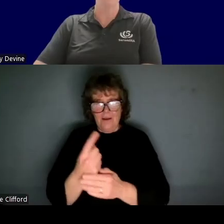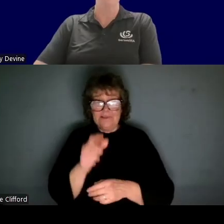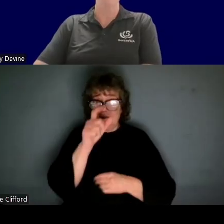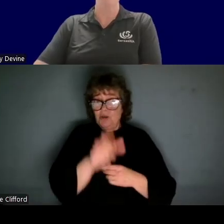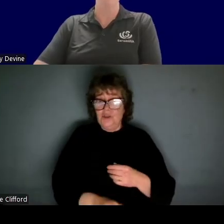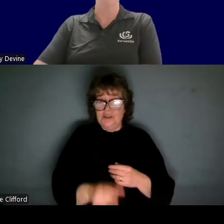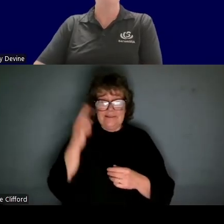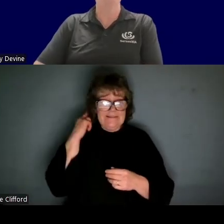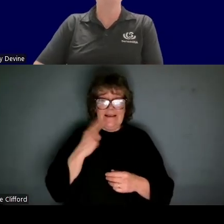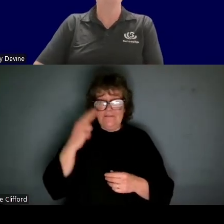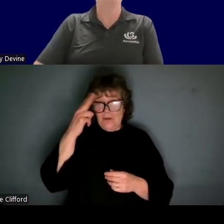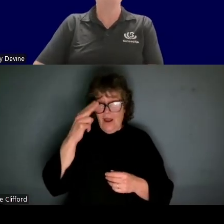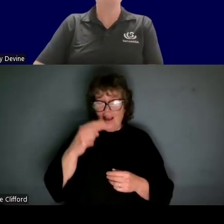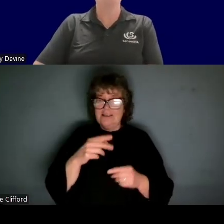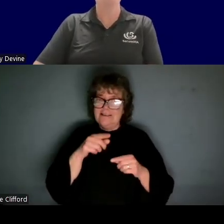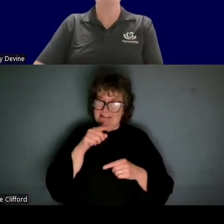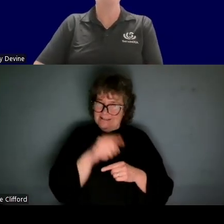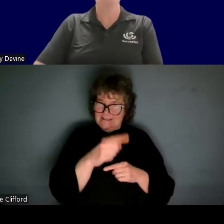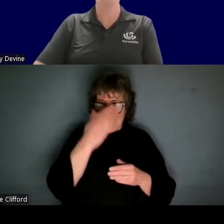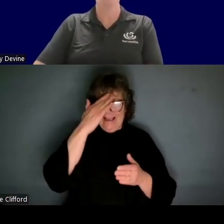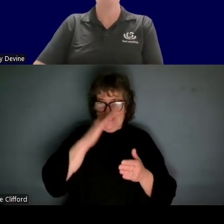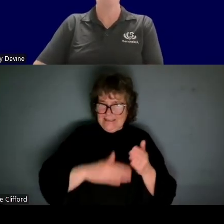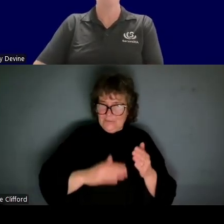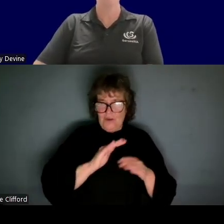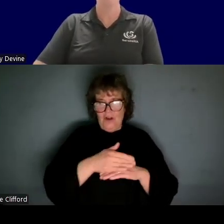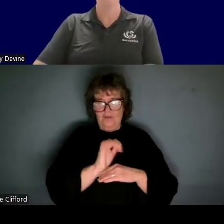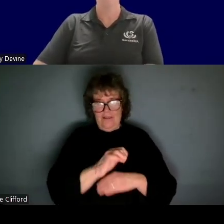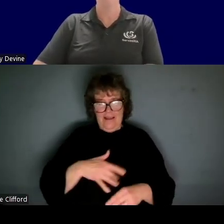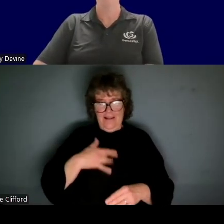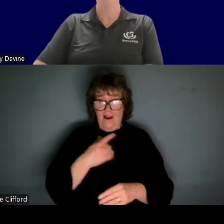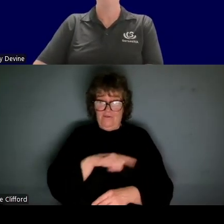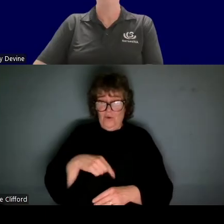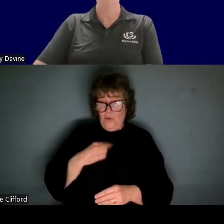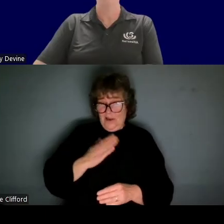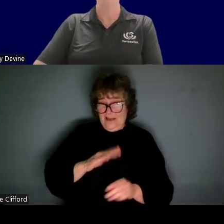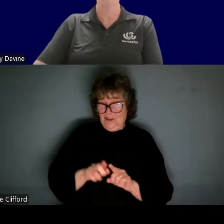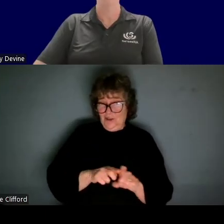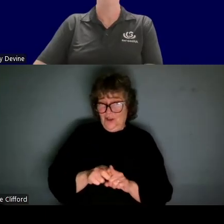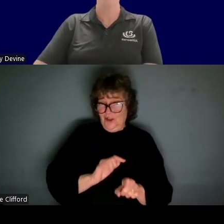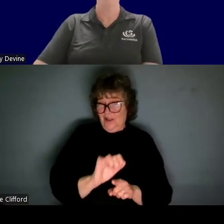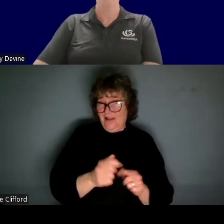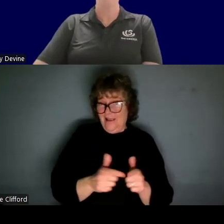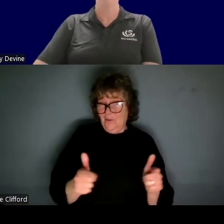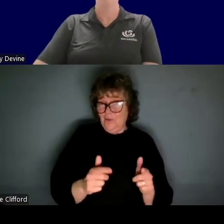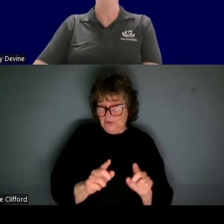their own life. We just need to learn their language.